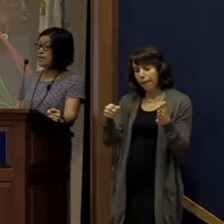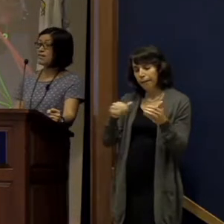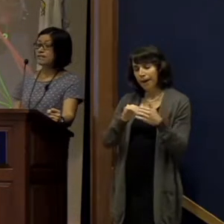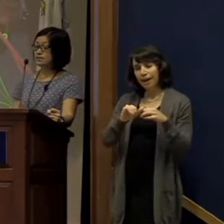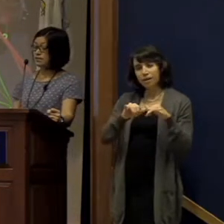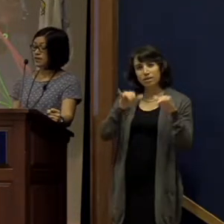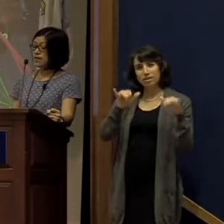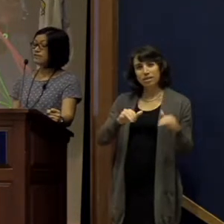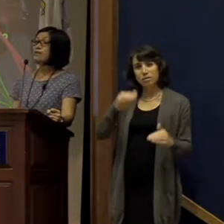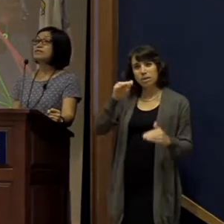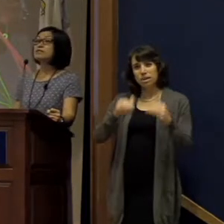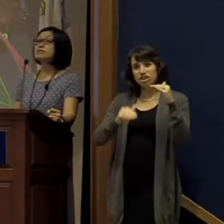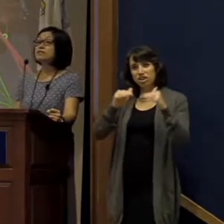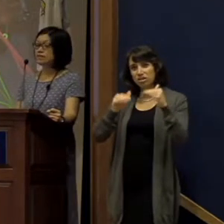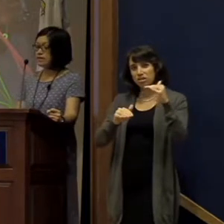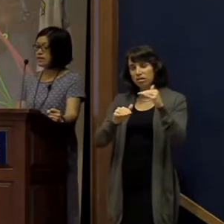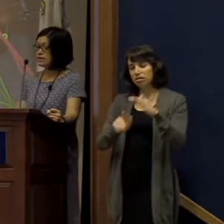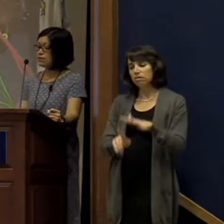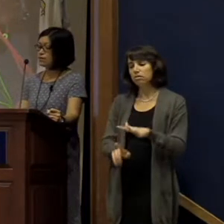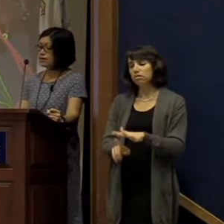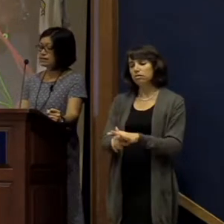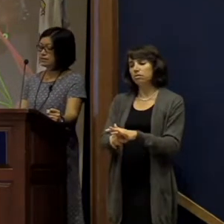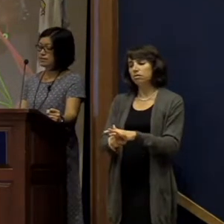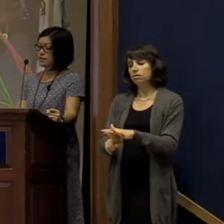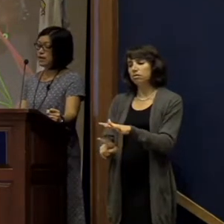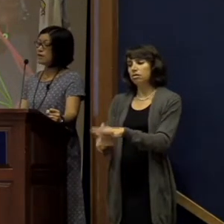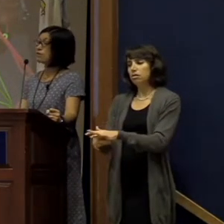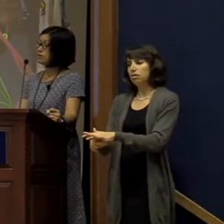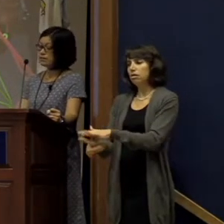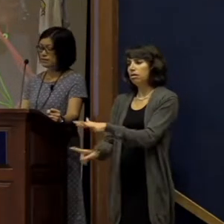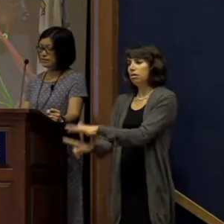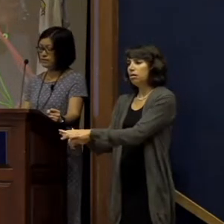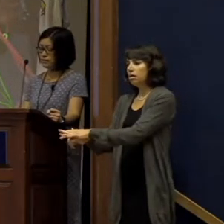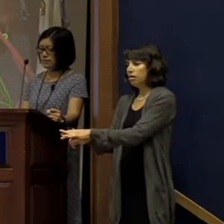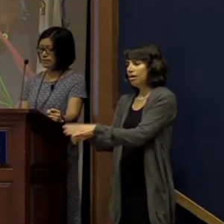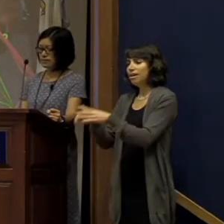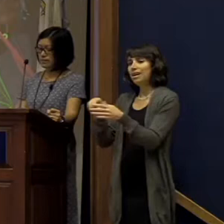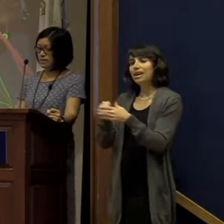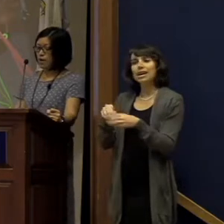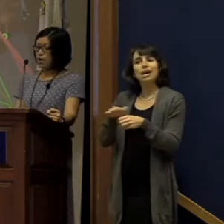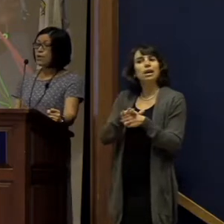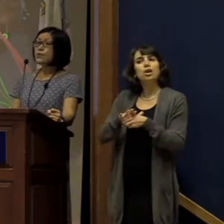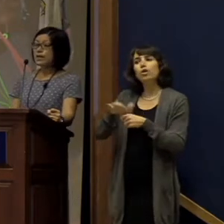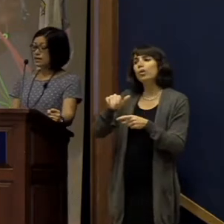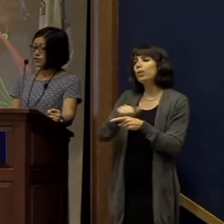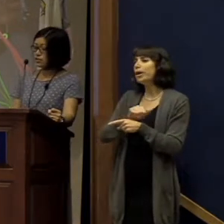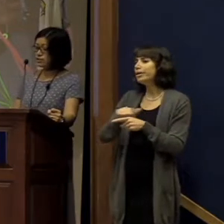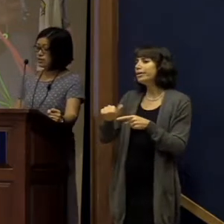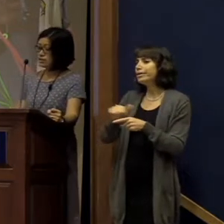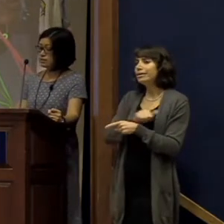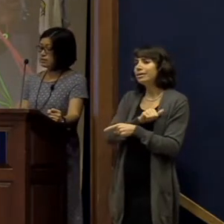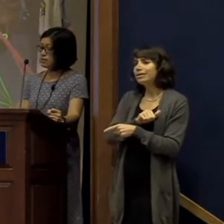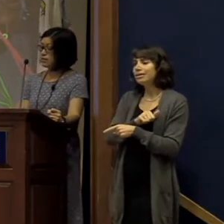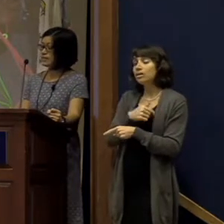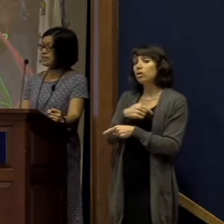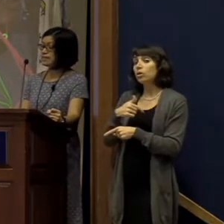manifested very specifically in local practices across these different spaces We are interested to more explicitly